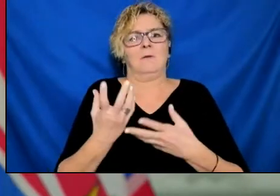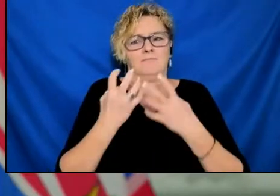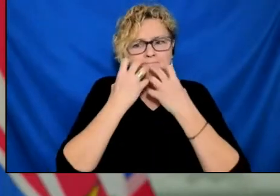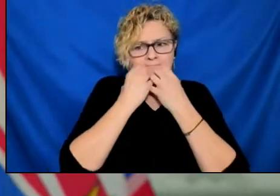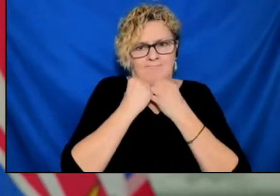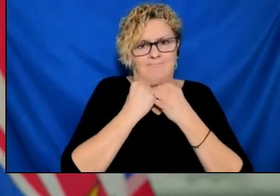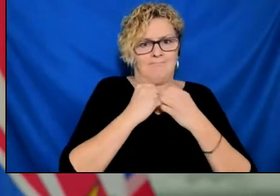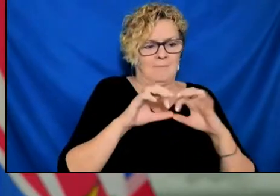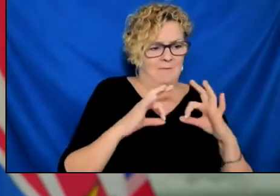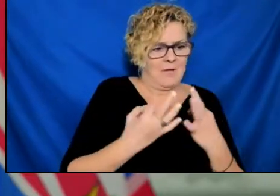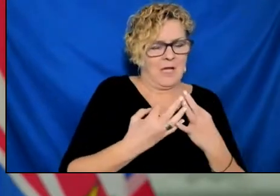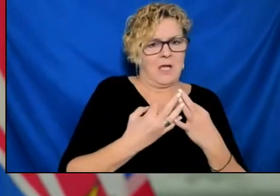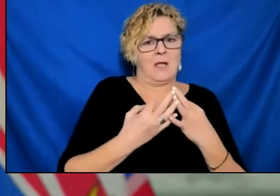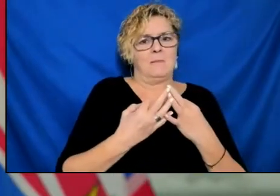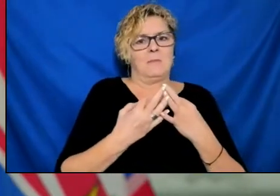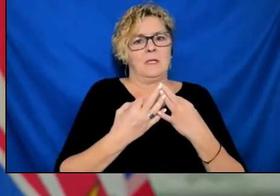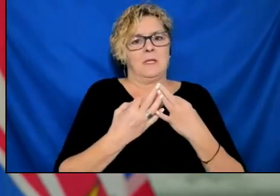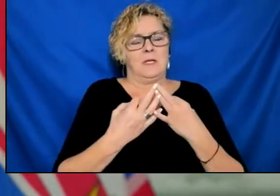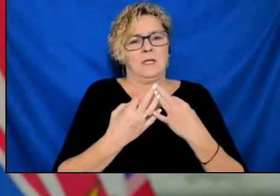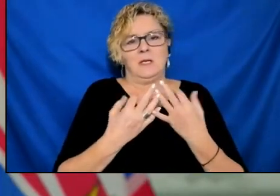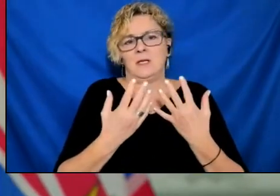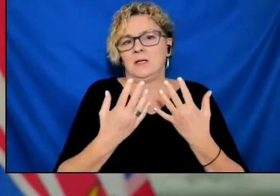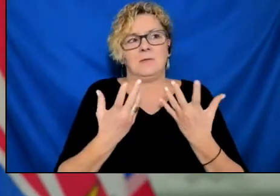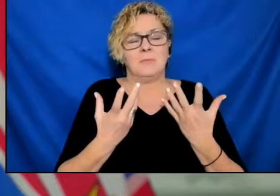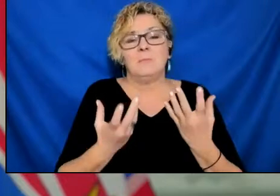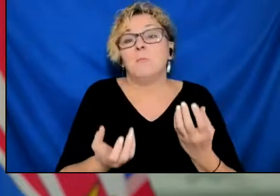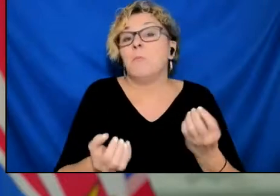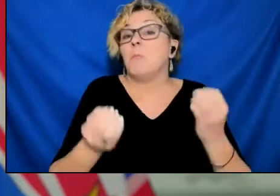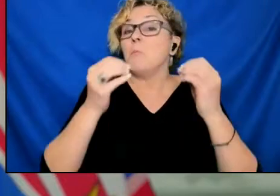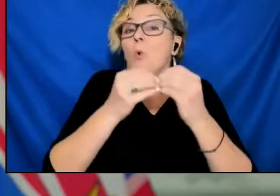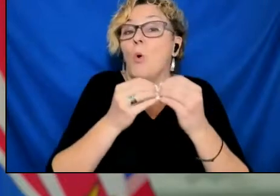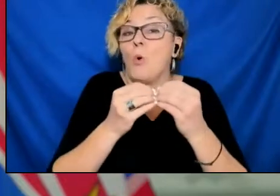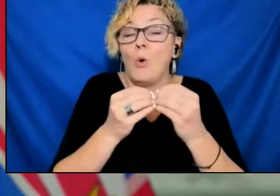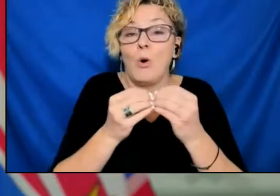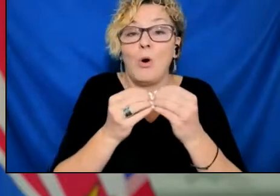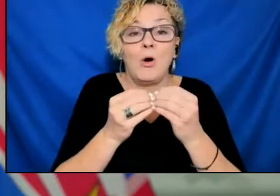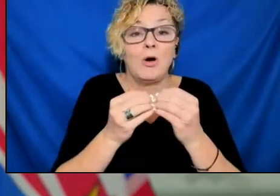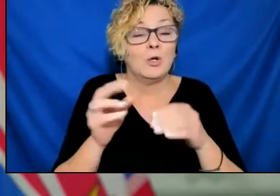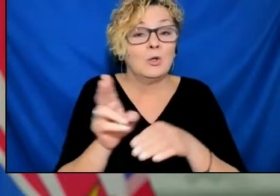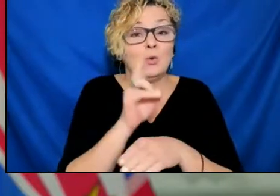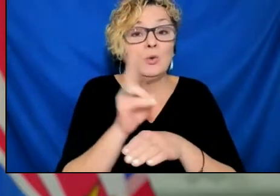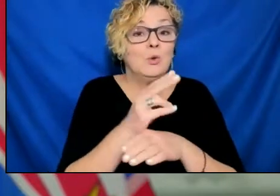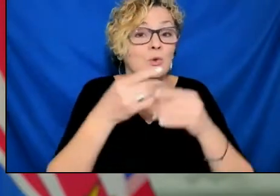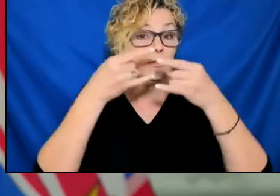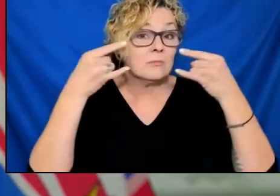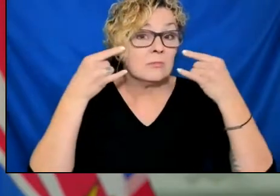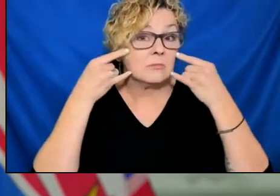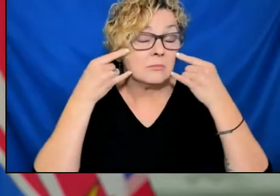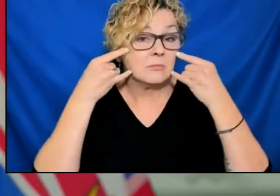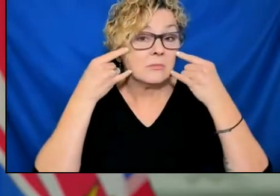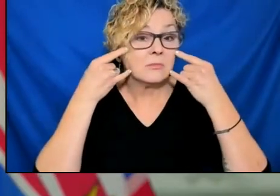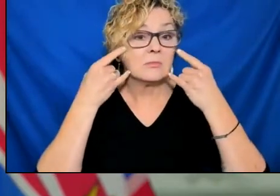family, and to support our family. Things that we can do including